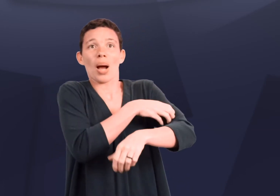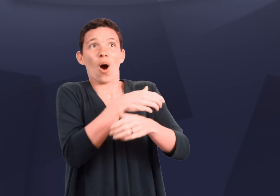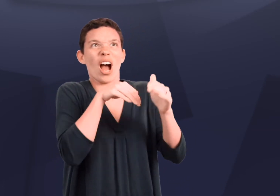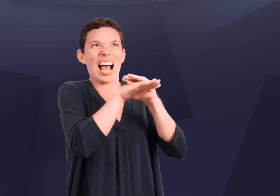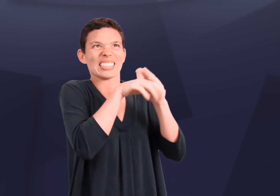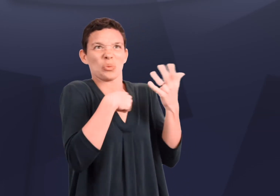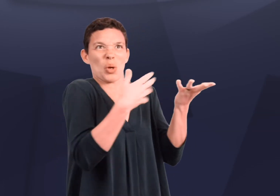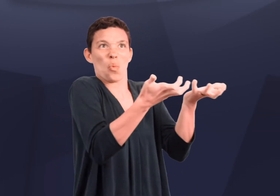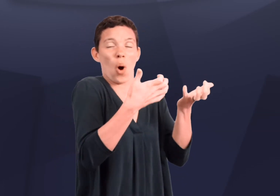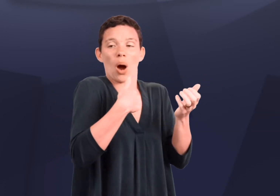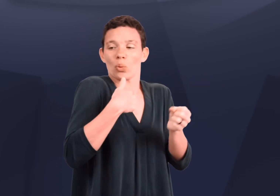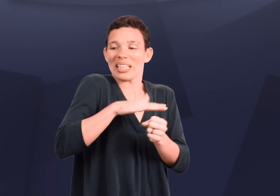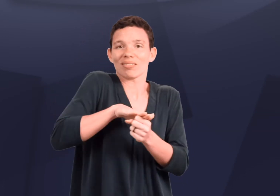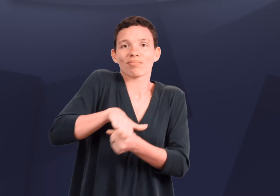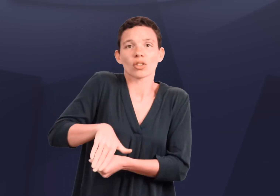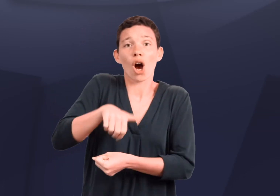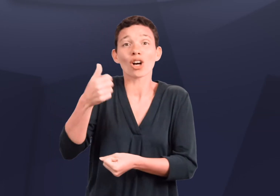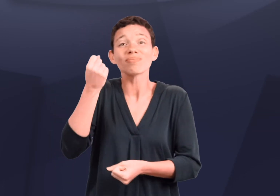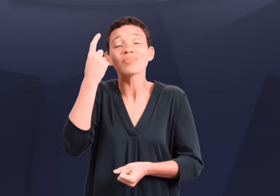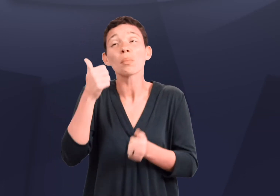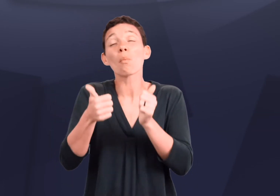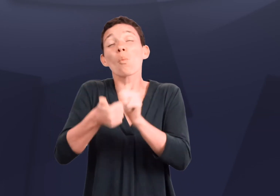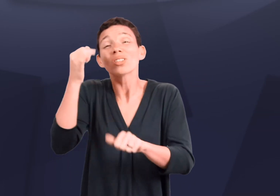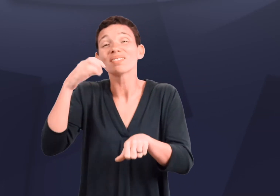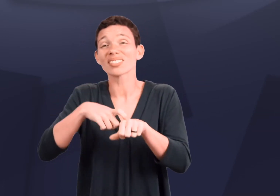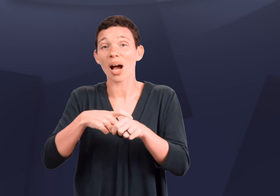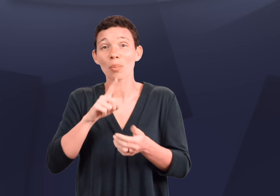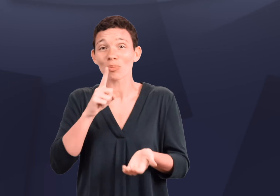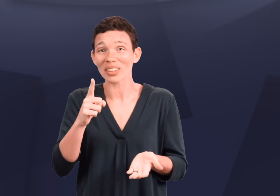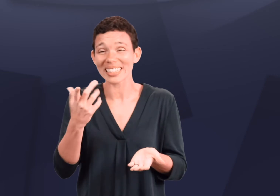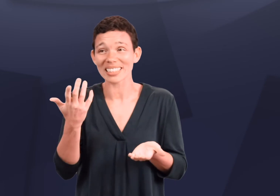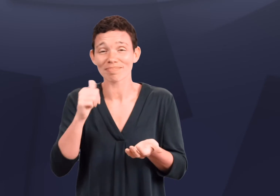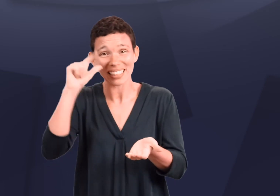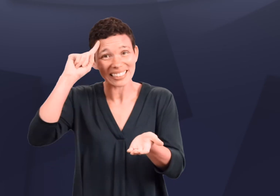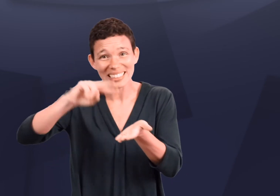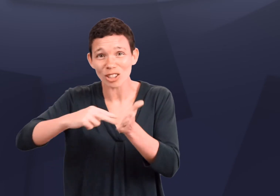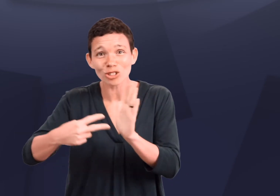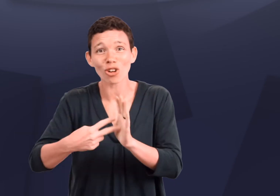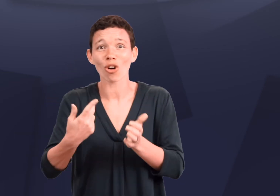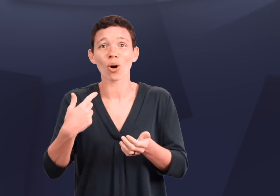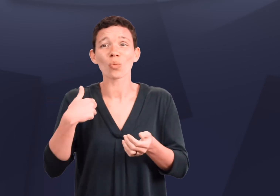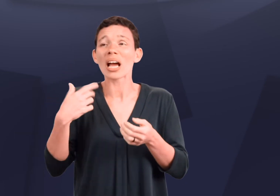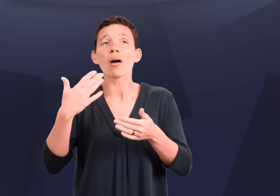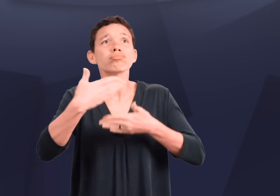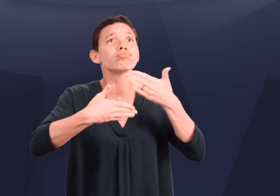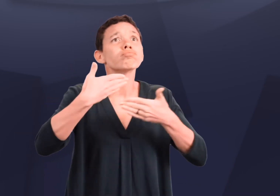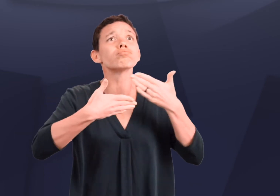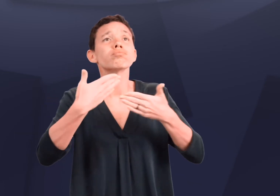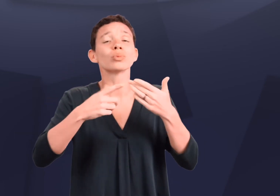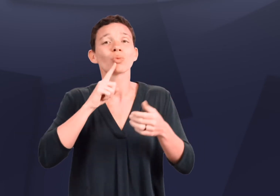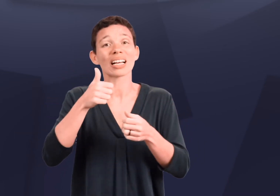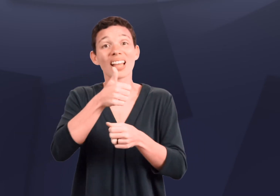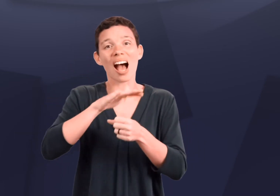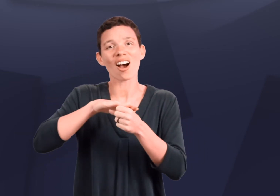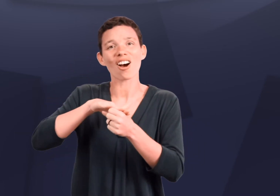This occurs because of oppression, and we in turn fight for power and access and can oppress others in that process.